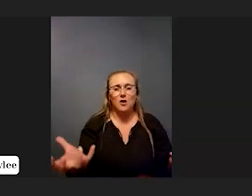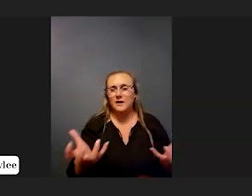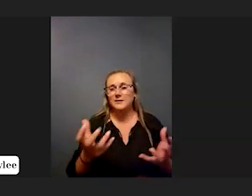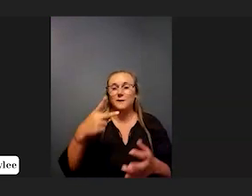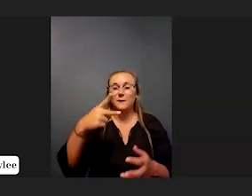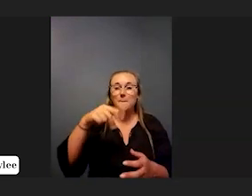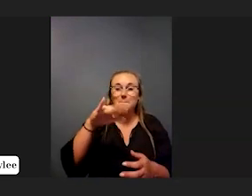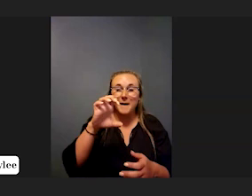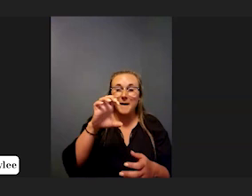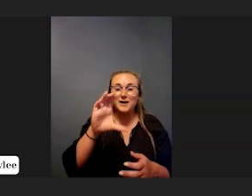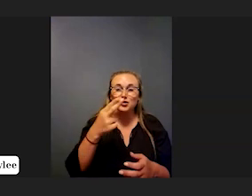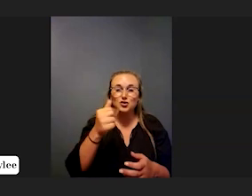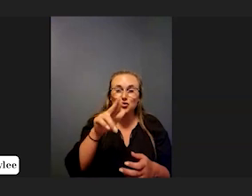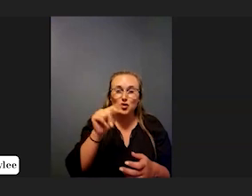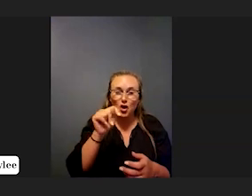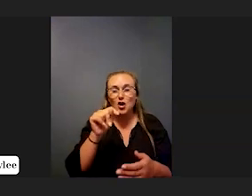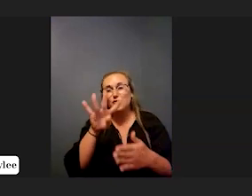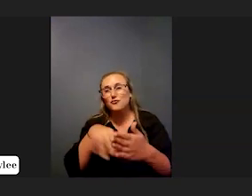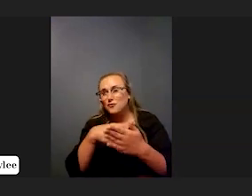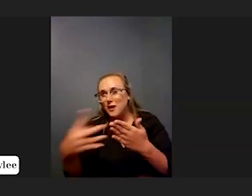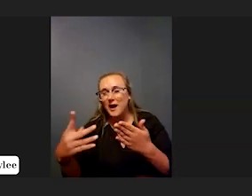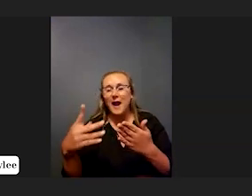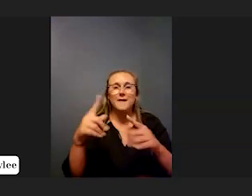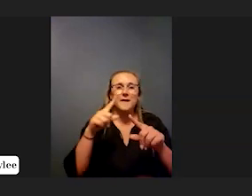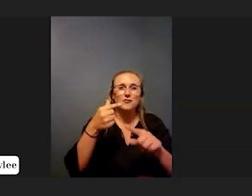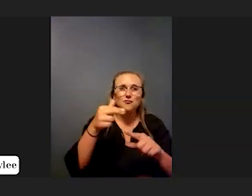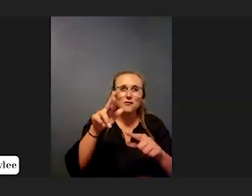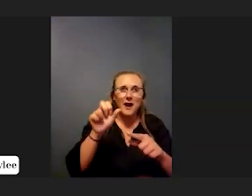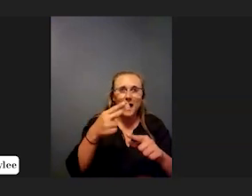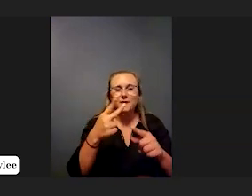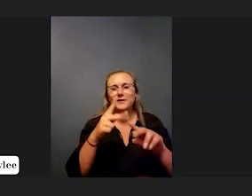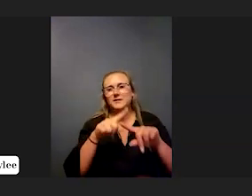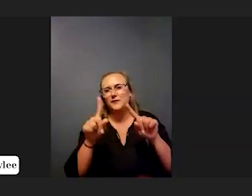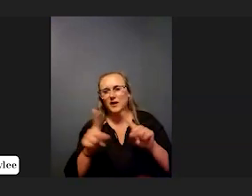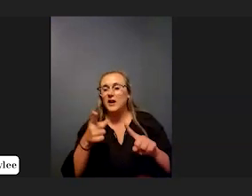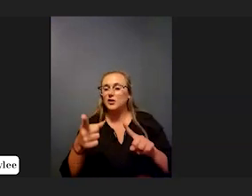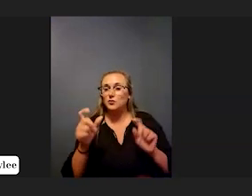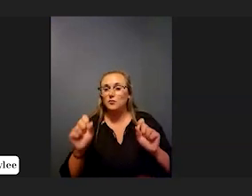On it that you should feel free to try and use to practice describing graphs.